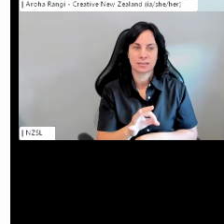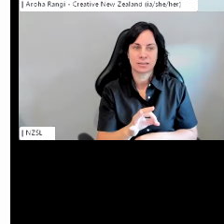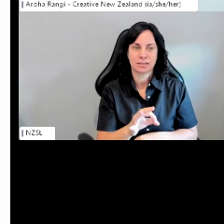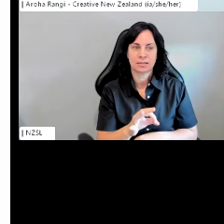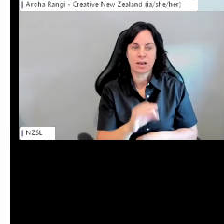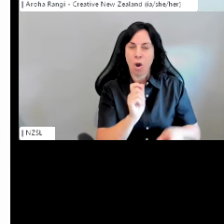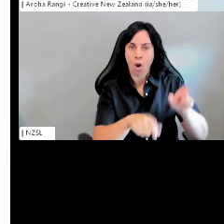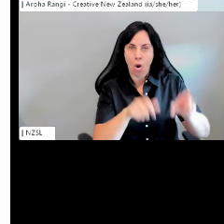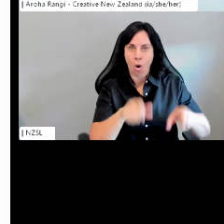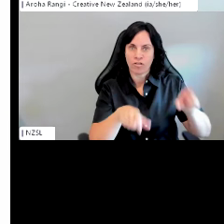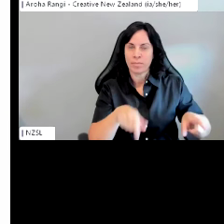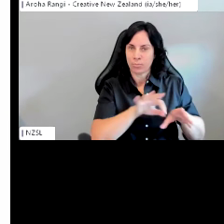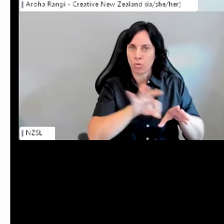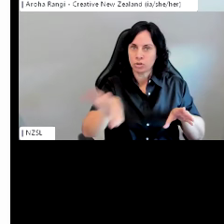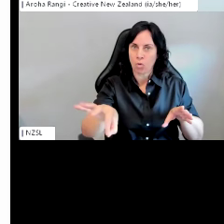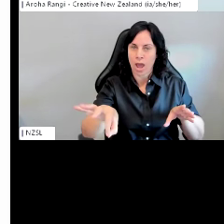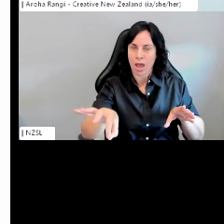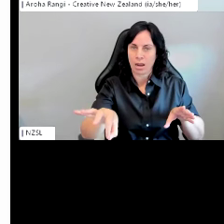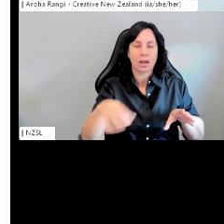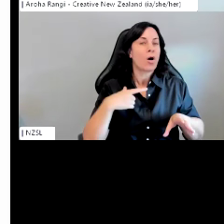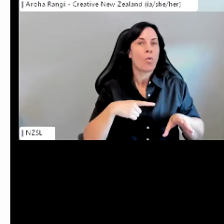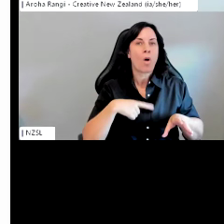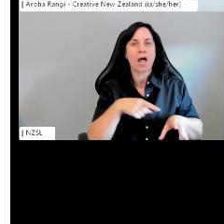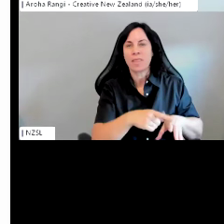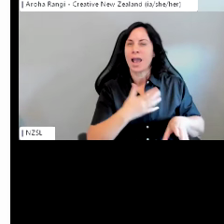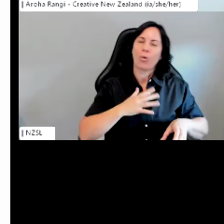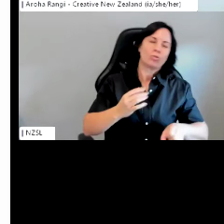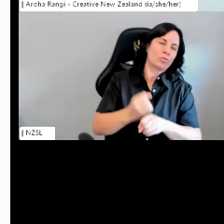amazing. and they give because they want to make the world a better place. This is altruism. They